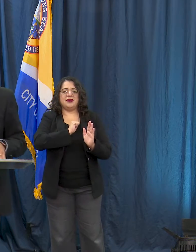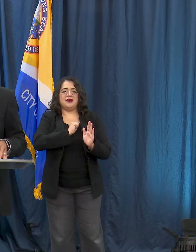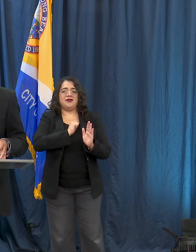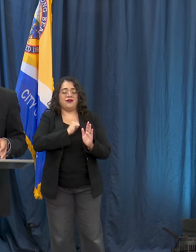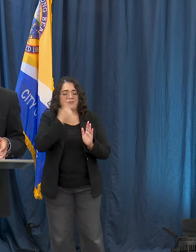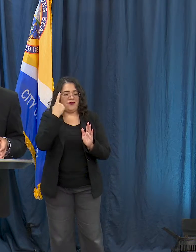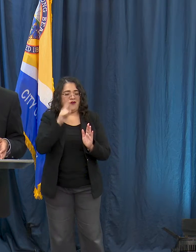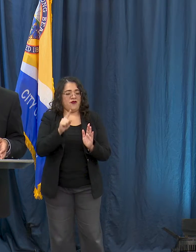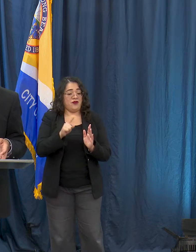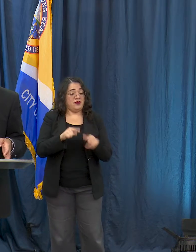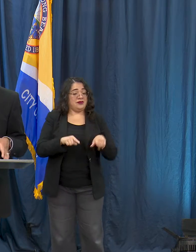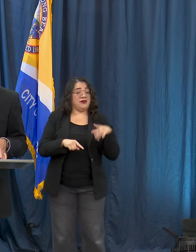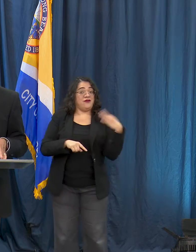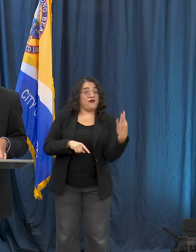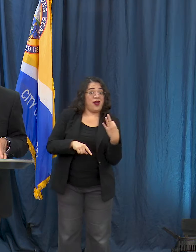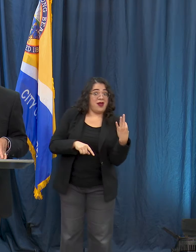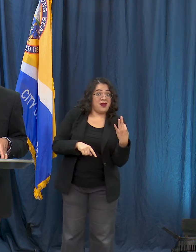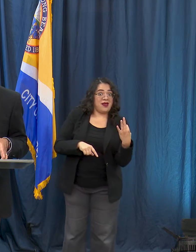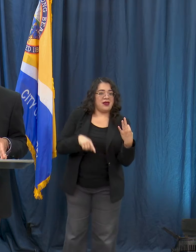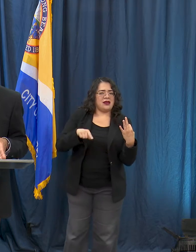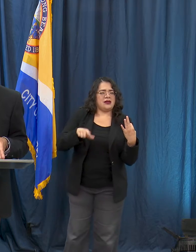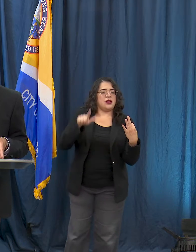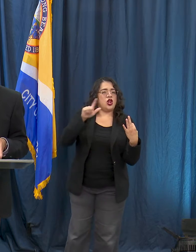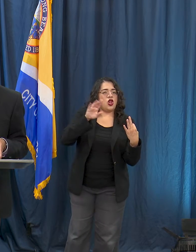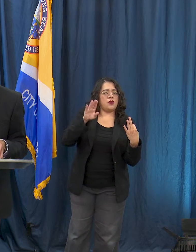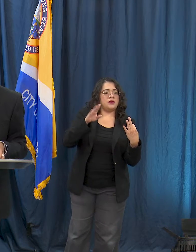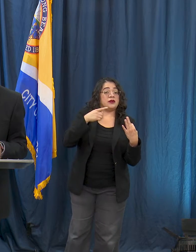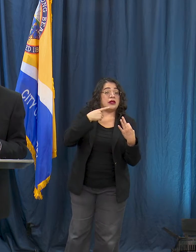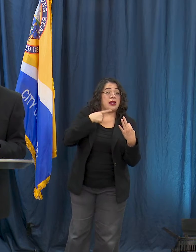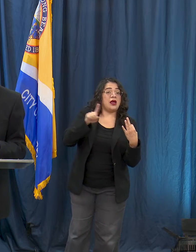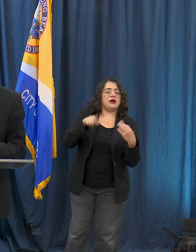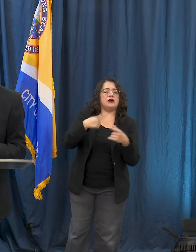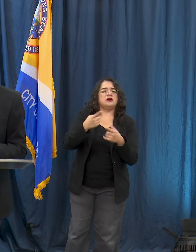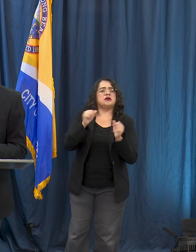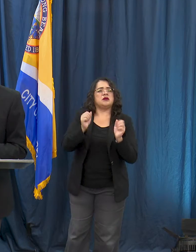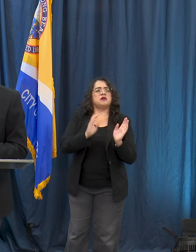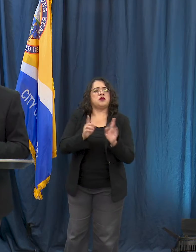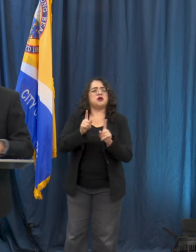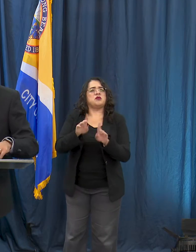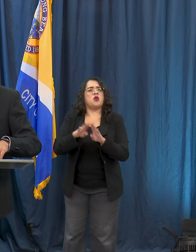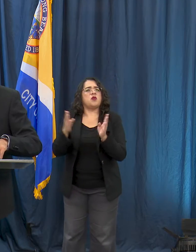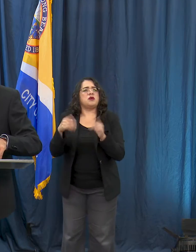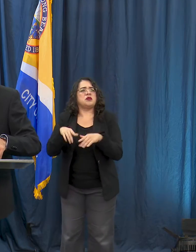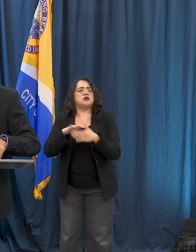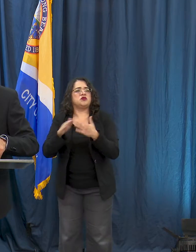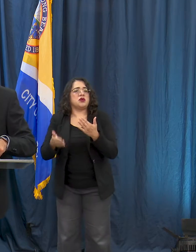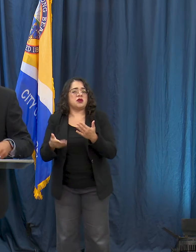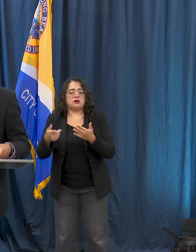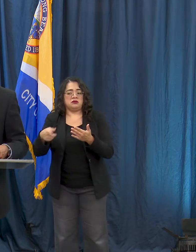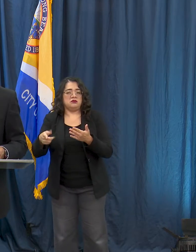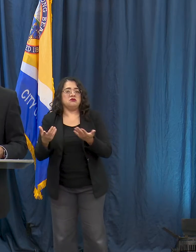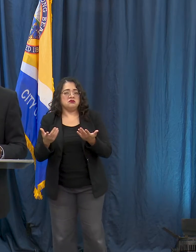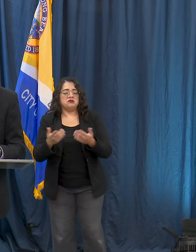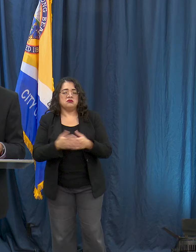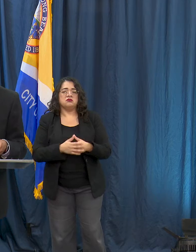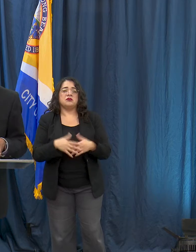here in the city of Long Beach. And with that, I want to just get to a little bit more details about some of our health indicators.